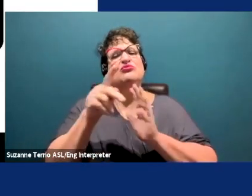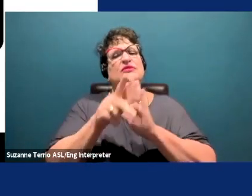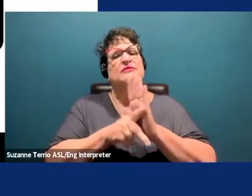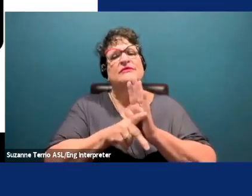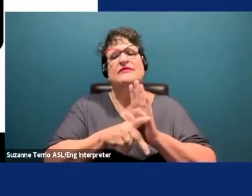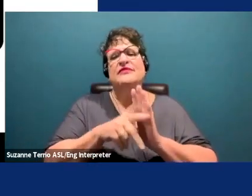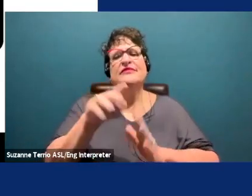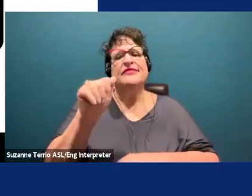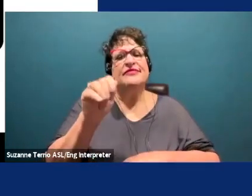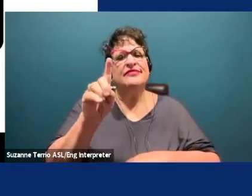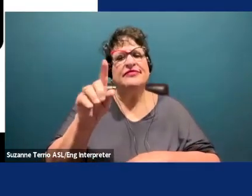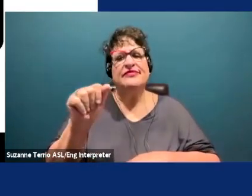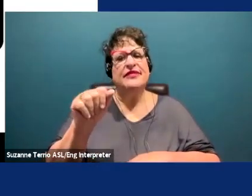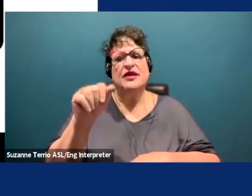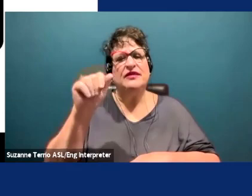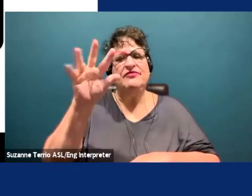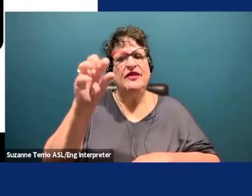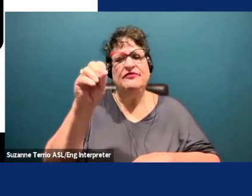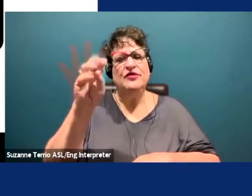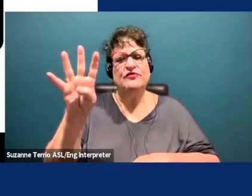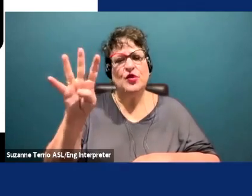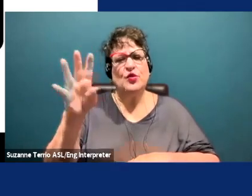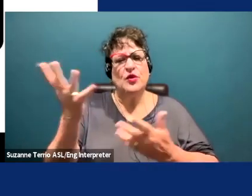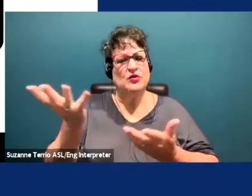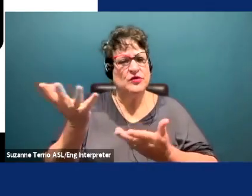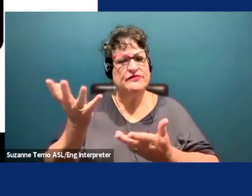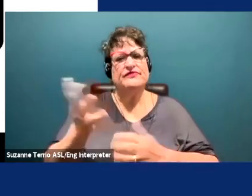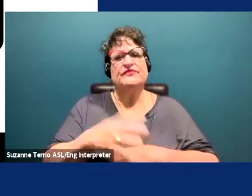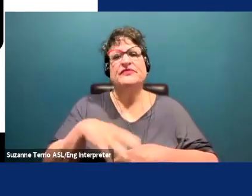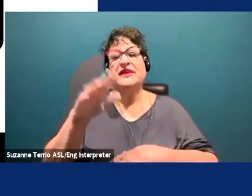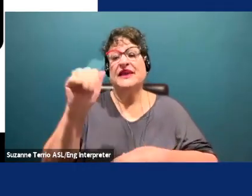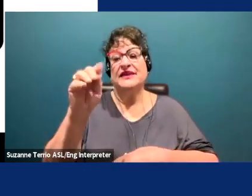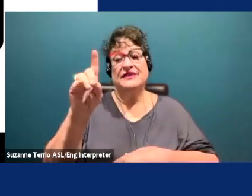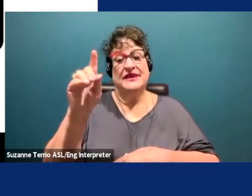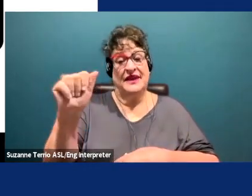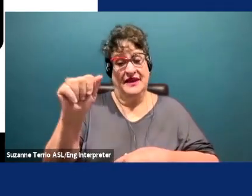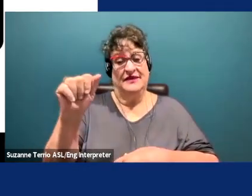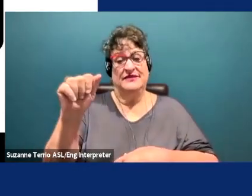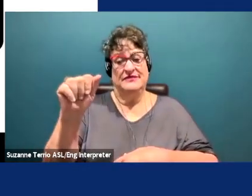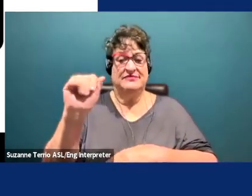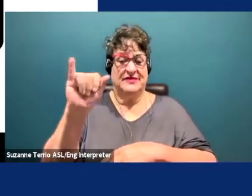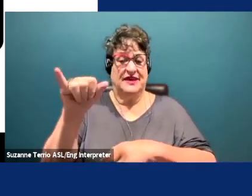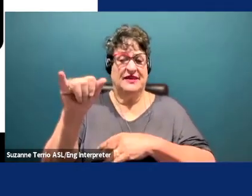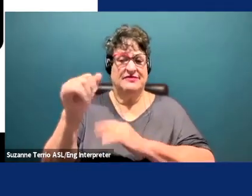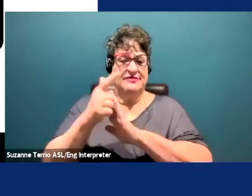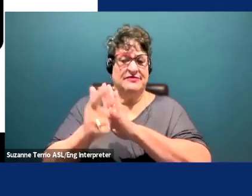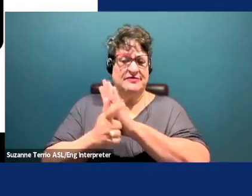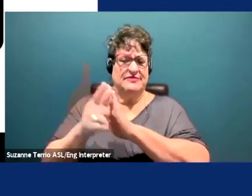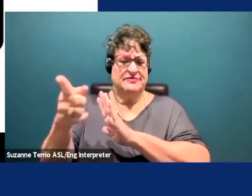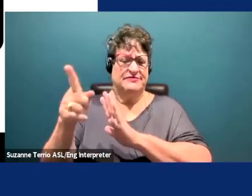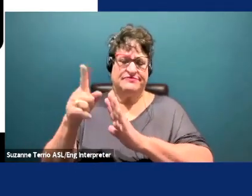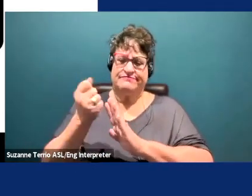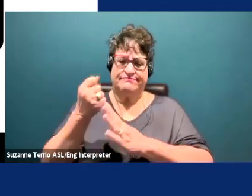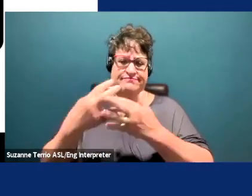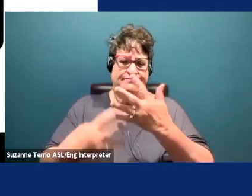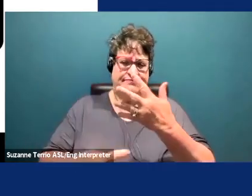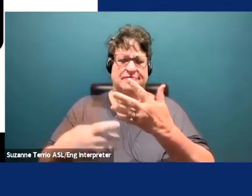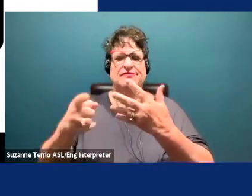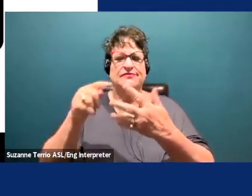So the ADA says a lot of different things, but the two principles that are at the core of it is individualized treatment